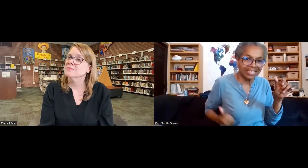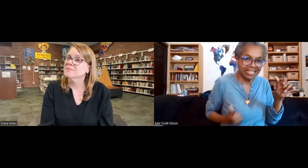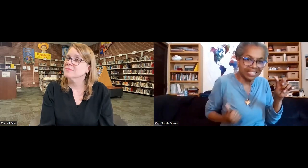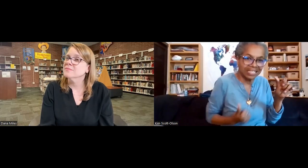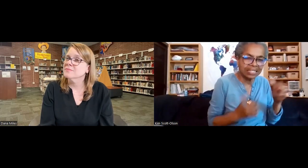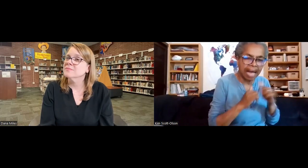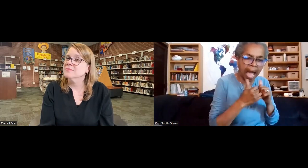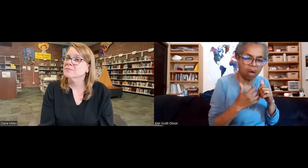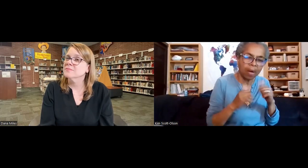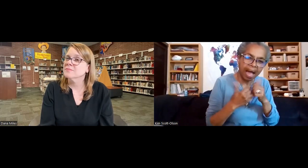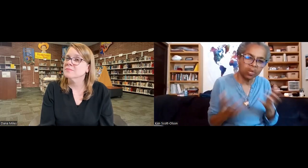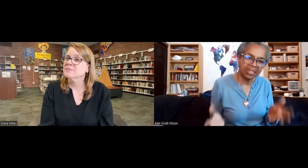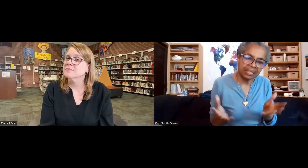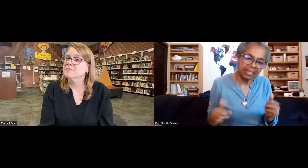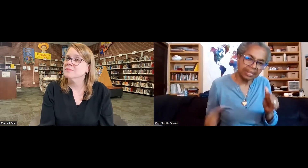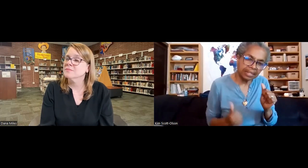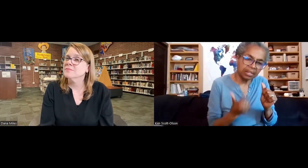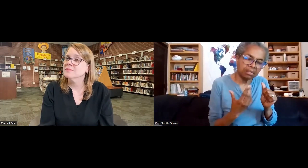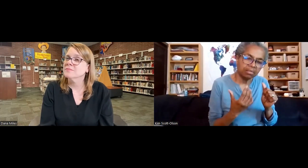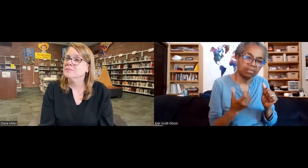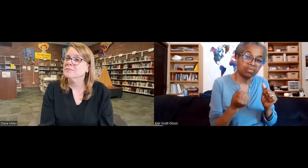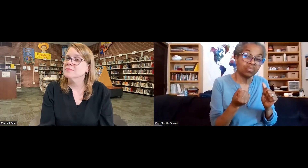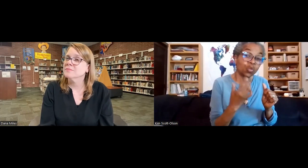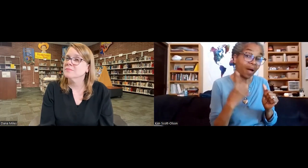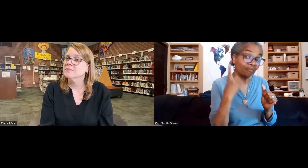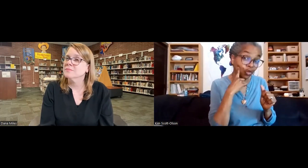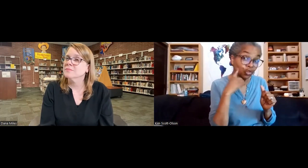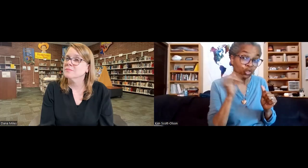How do we get this new student up to speed?